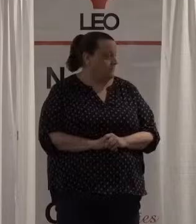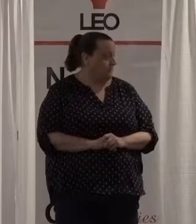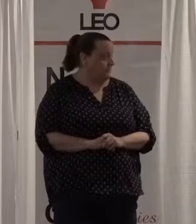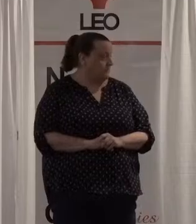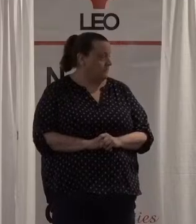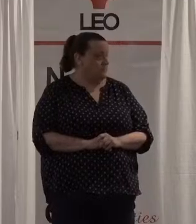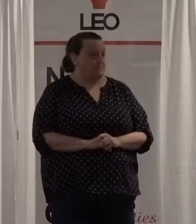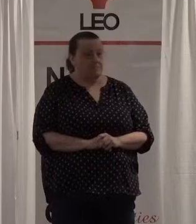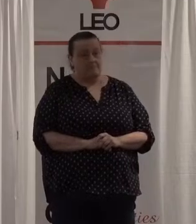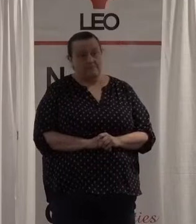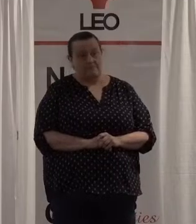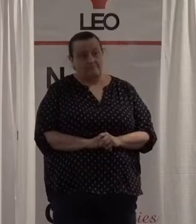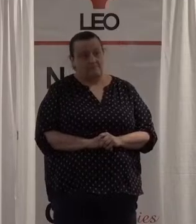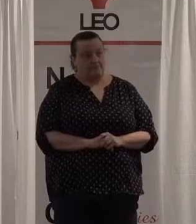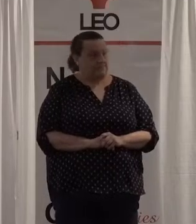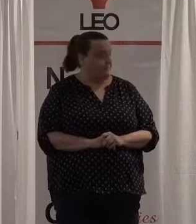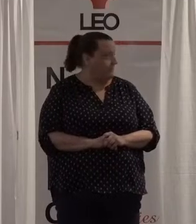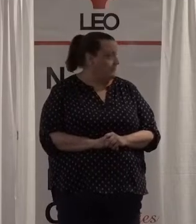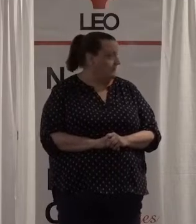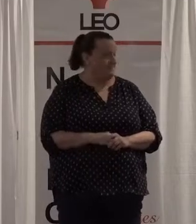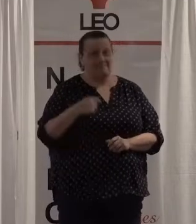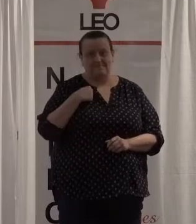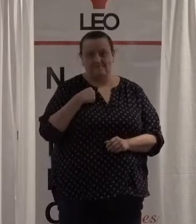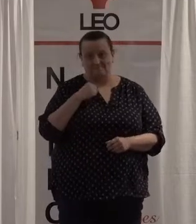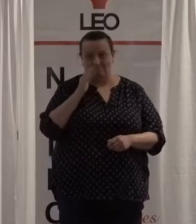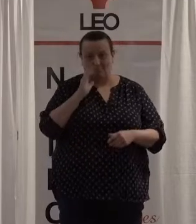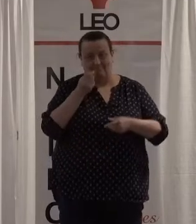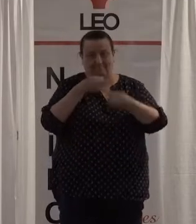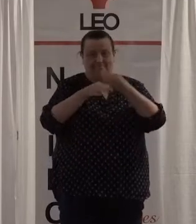I GUESS I'M MAKING UP FOR IT.